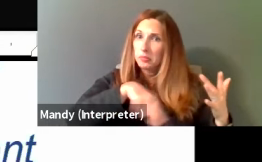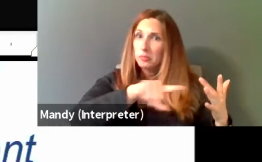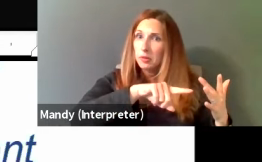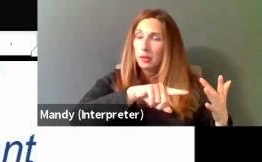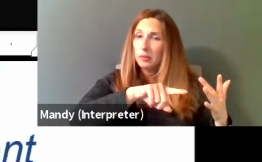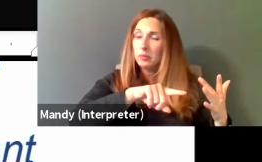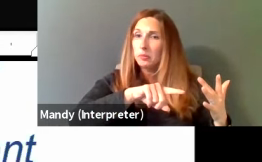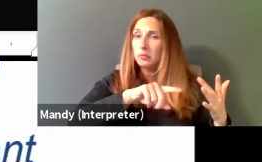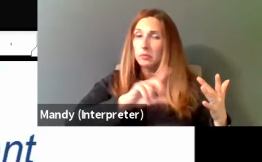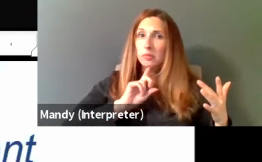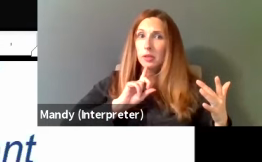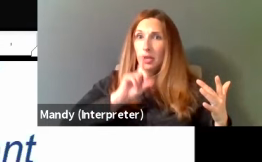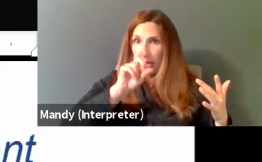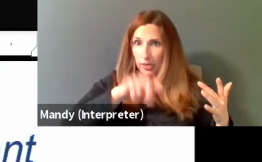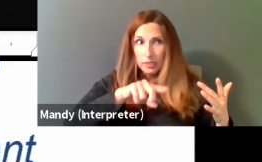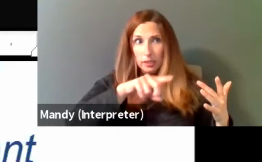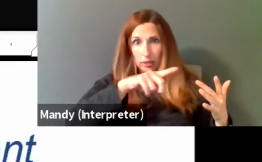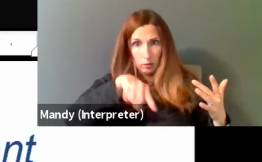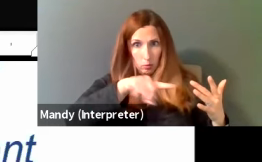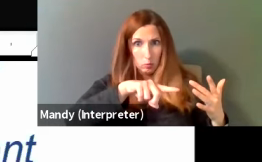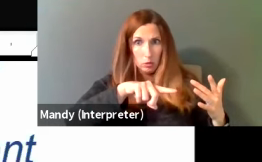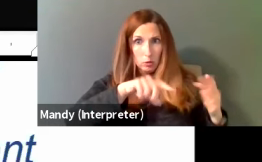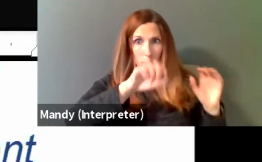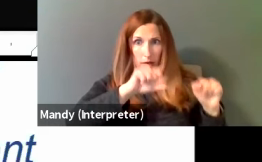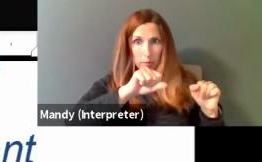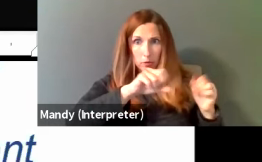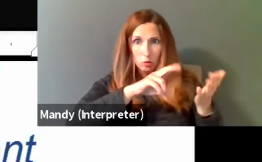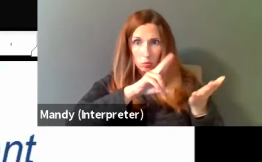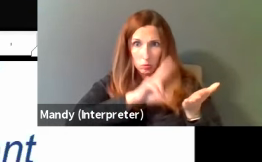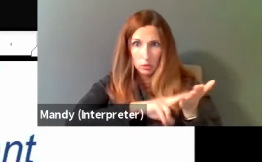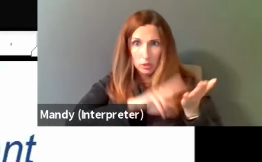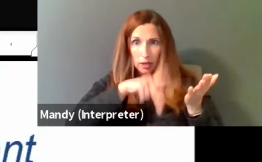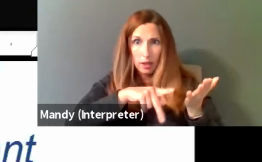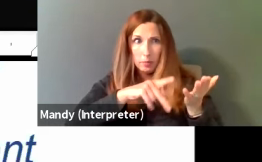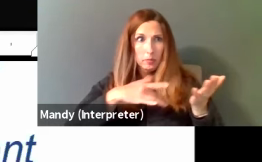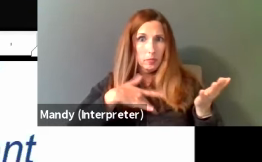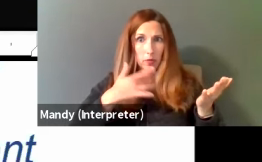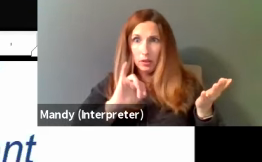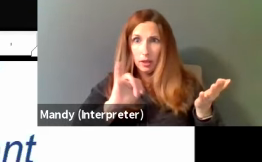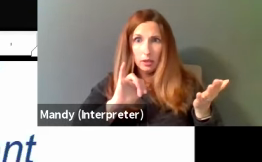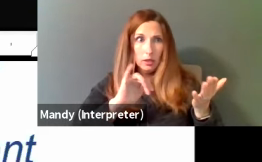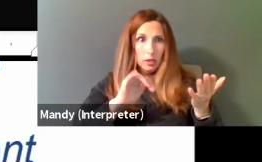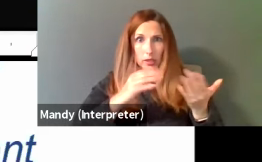and then asking them, hey were you able to sign up? Did you feel like you had easy access?